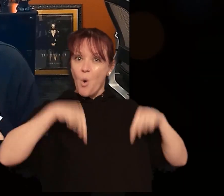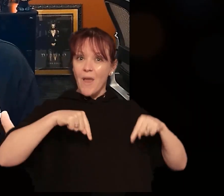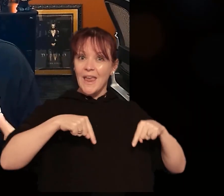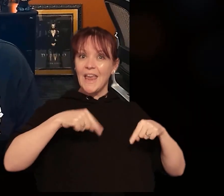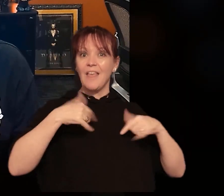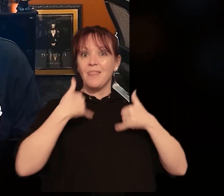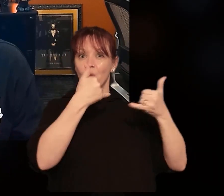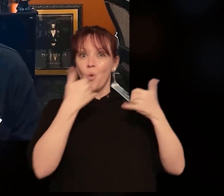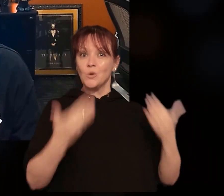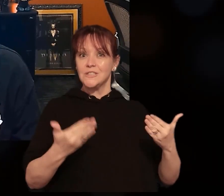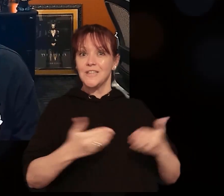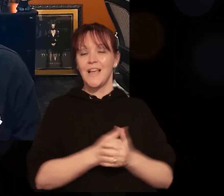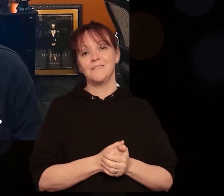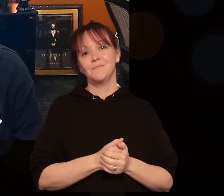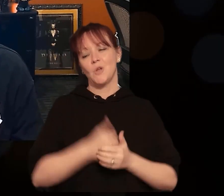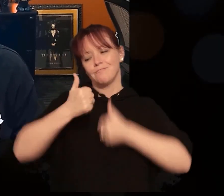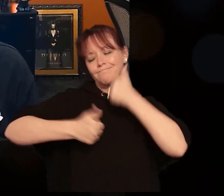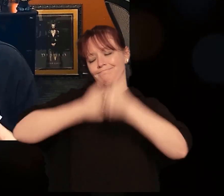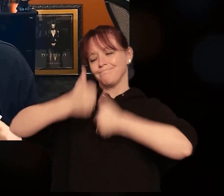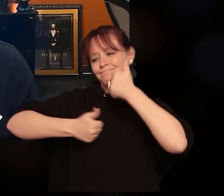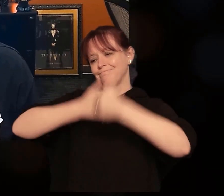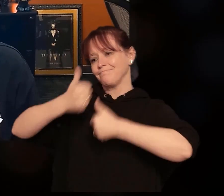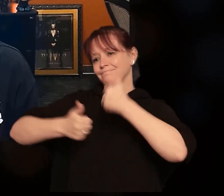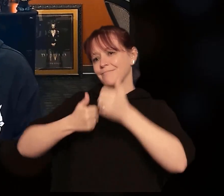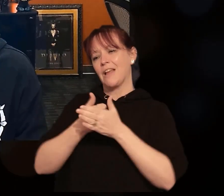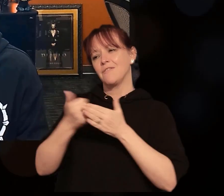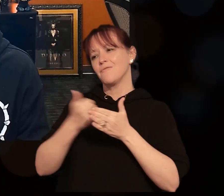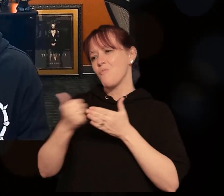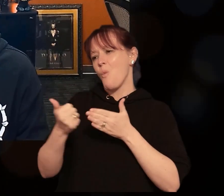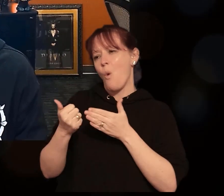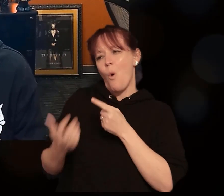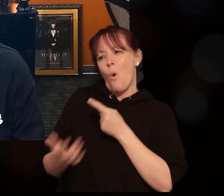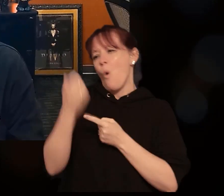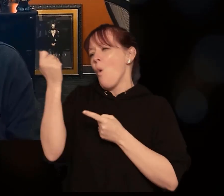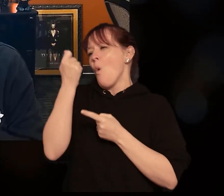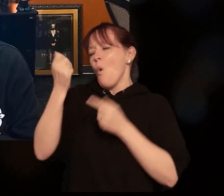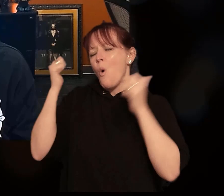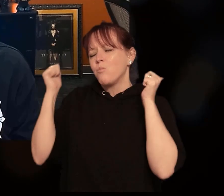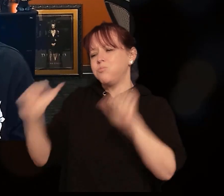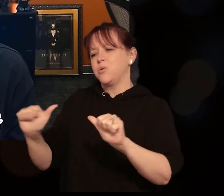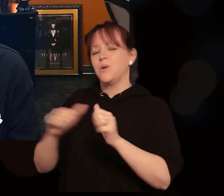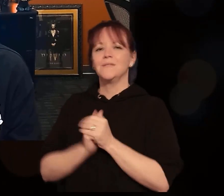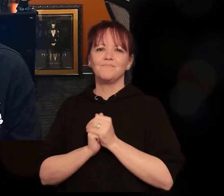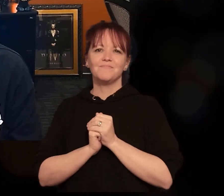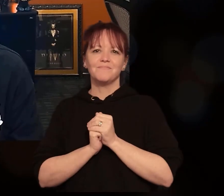and of course the deserved win. Everything you do is a great service to the industry, so thank you very much.